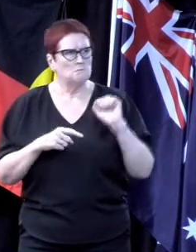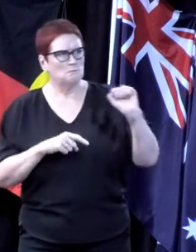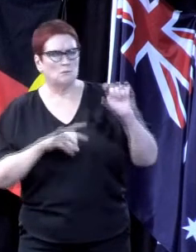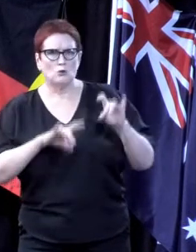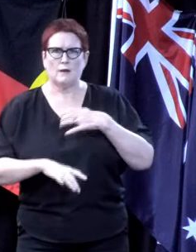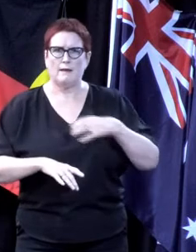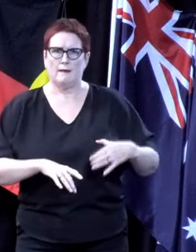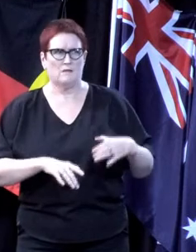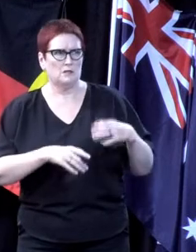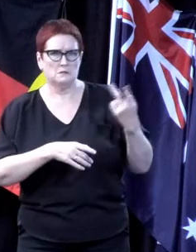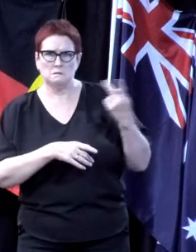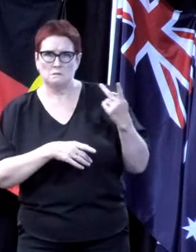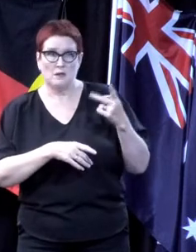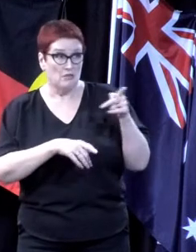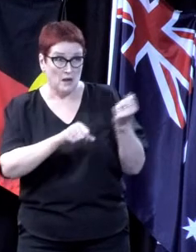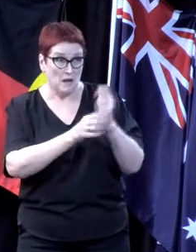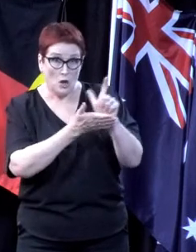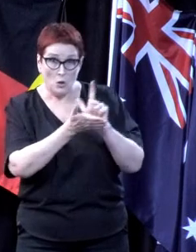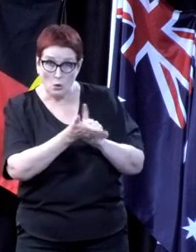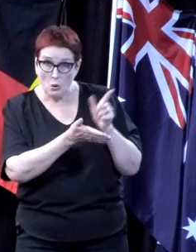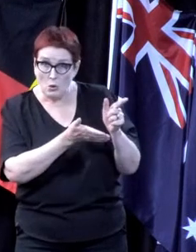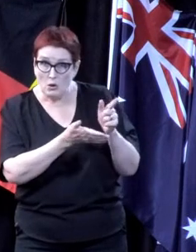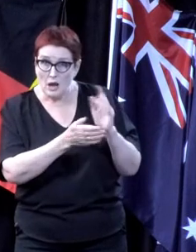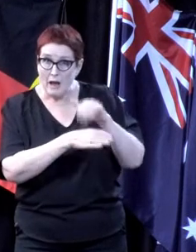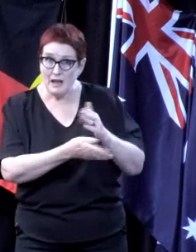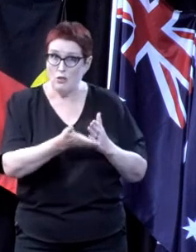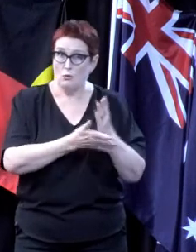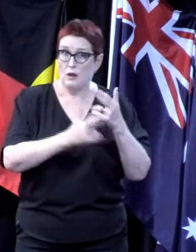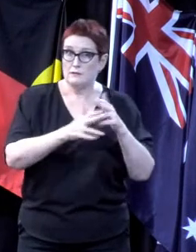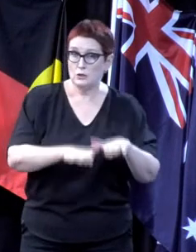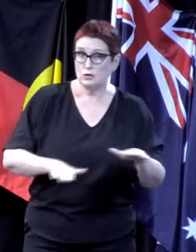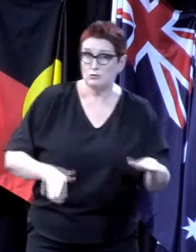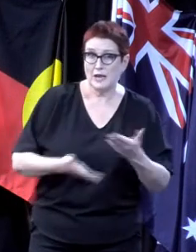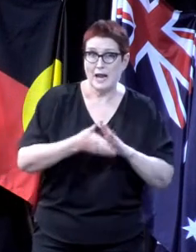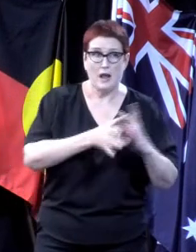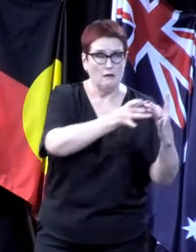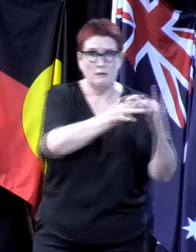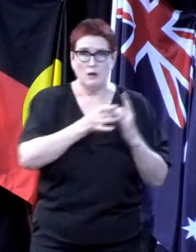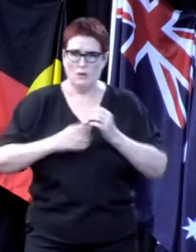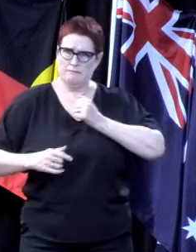in directly implementing such a right and how that would interact with the responsibilities of the state.